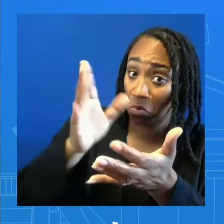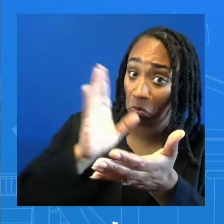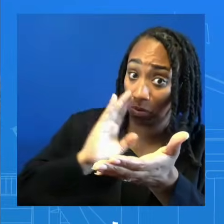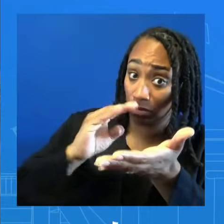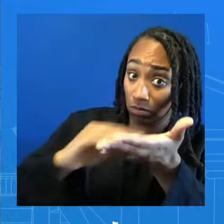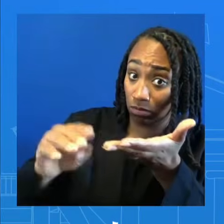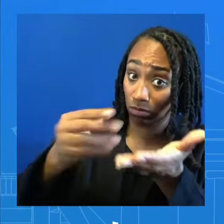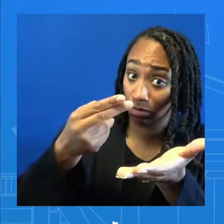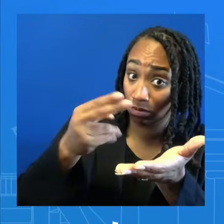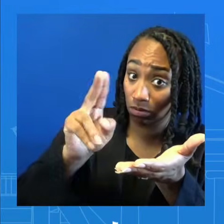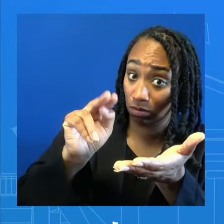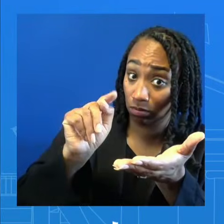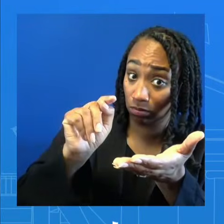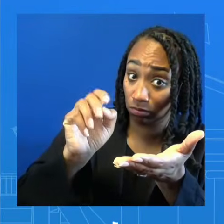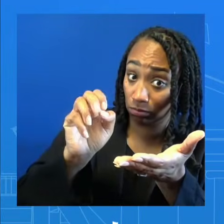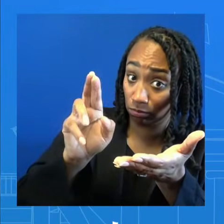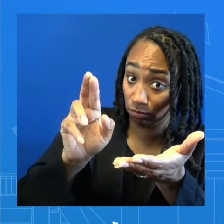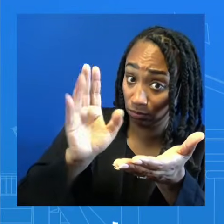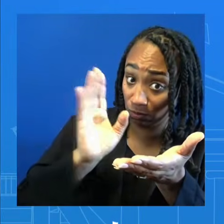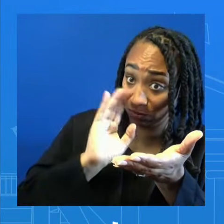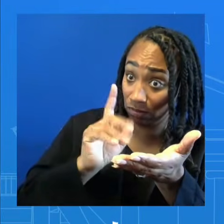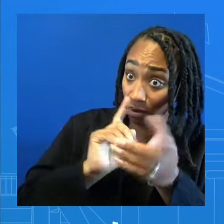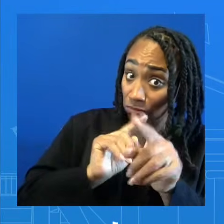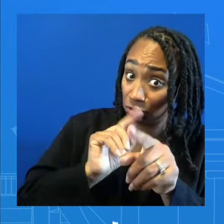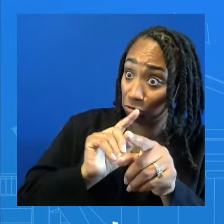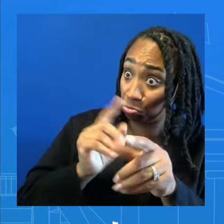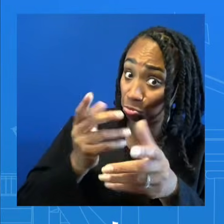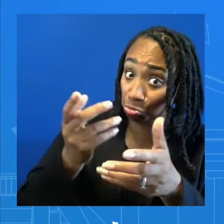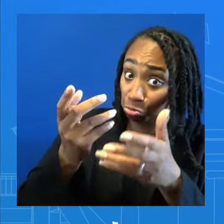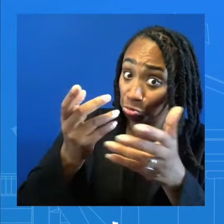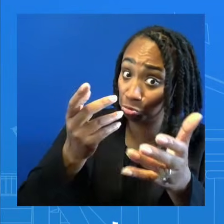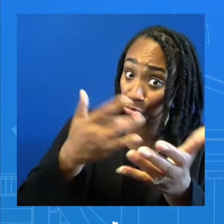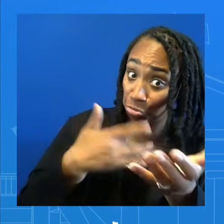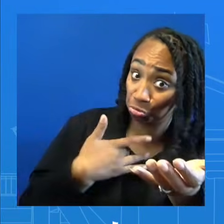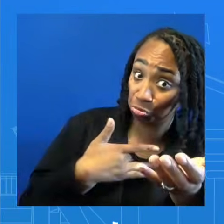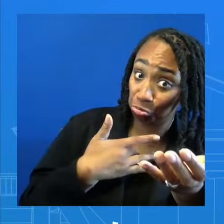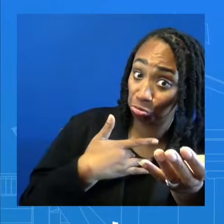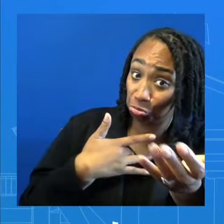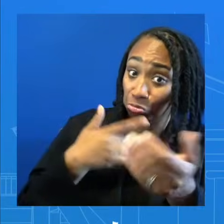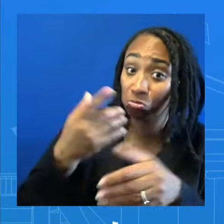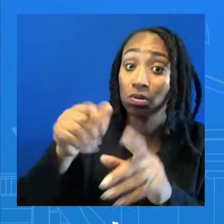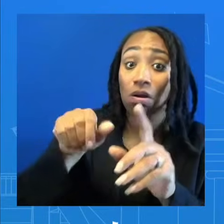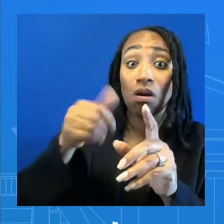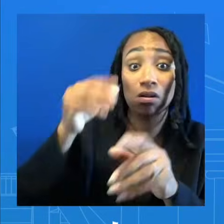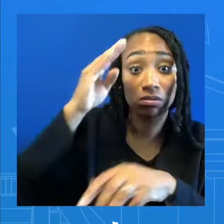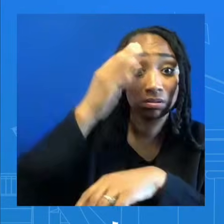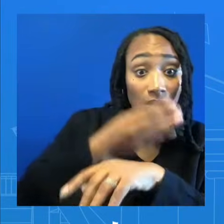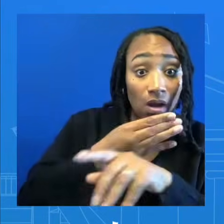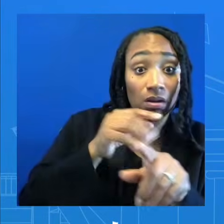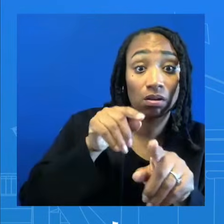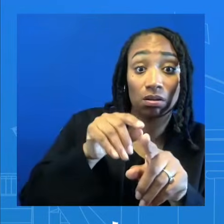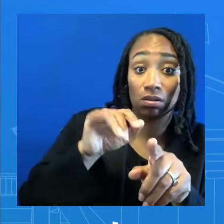Ms. Jean-Pierre: Look, what I can speak to is the p- -- the president made that decision -- right? -- about Hunter Biden.